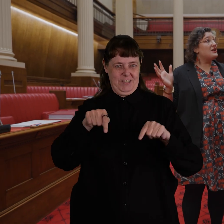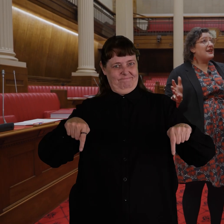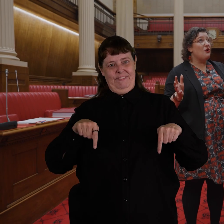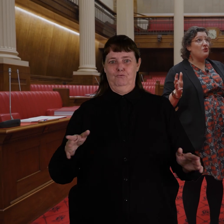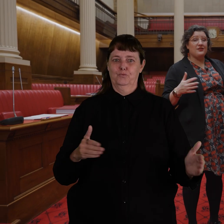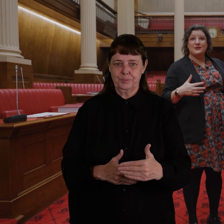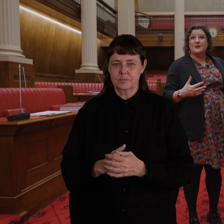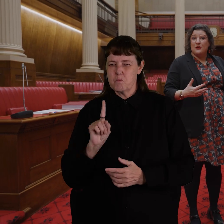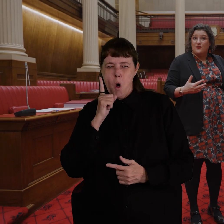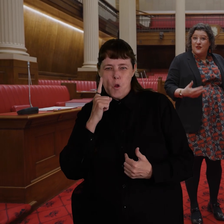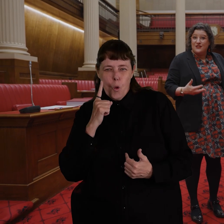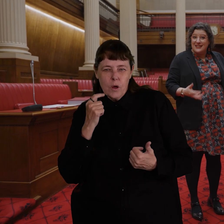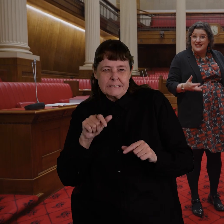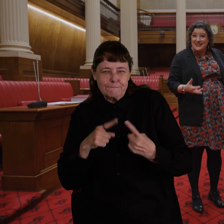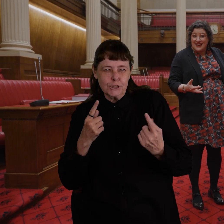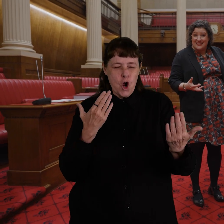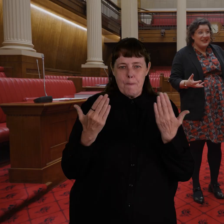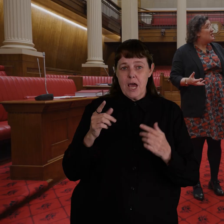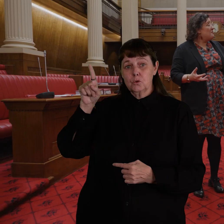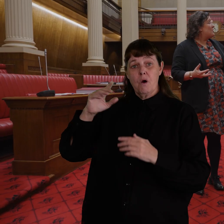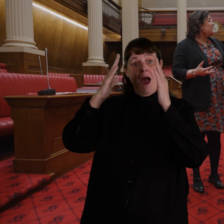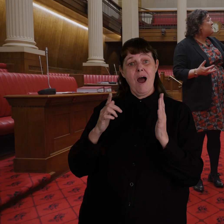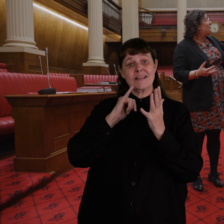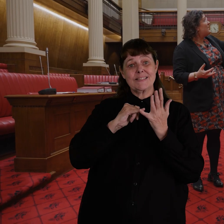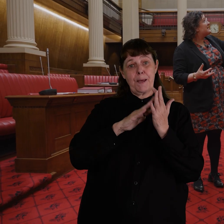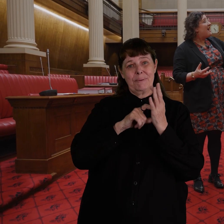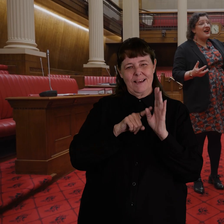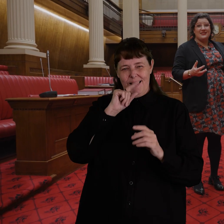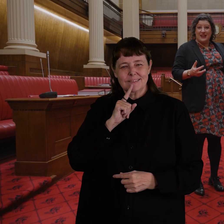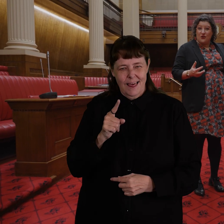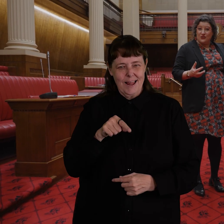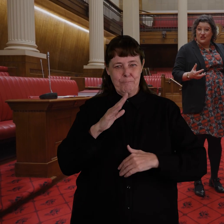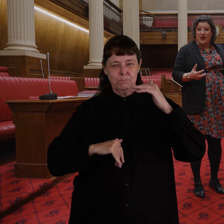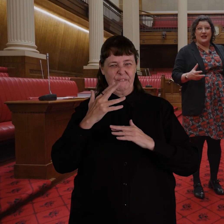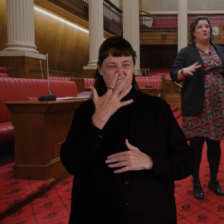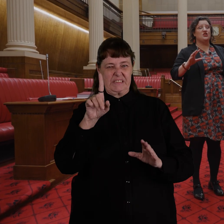You can tell that this was built 50 years later because it reflects Art Deco styling,